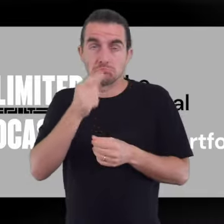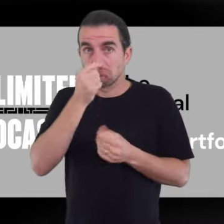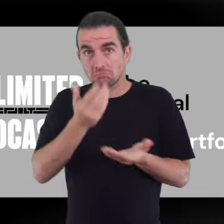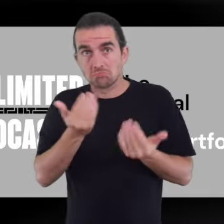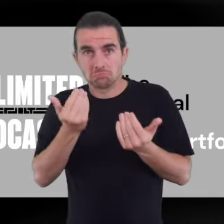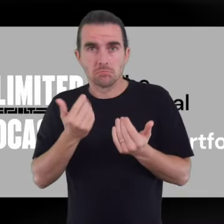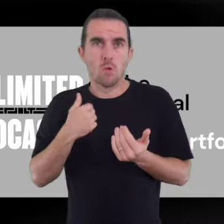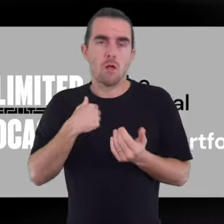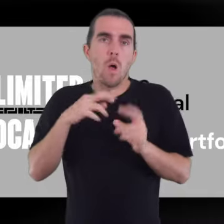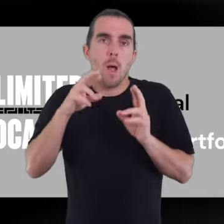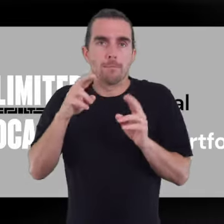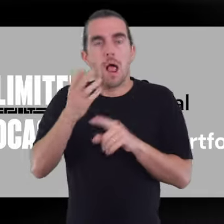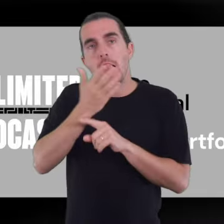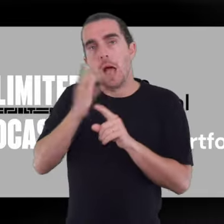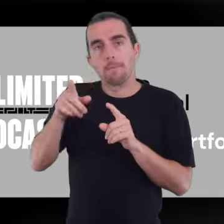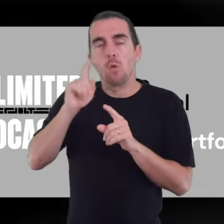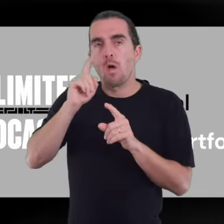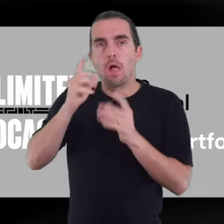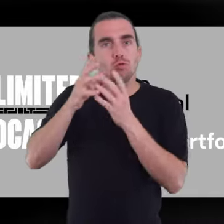So yeah, I'm hoping the library will both grow and also travel.